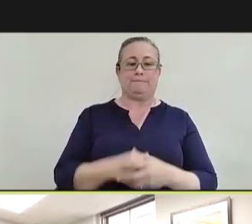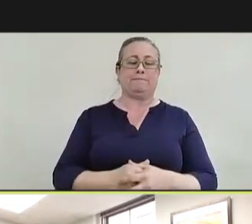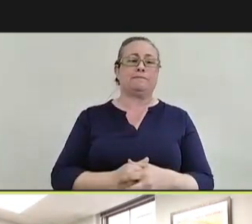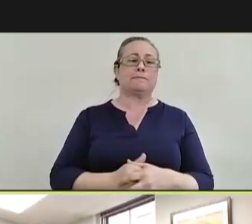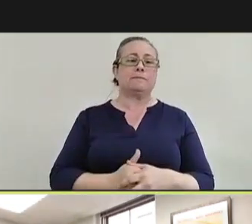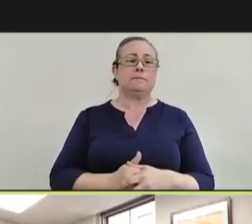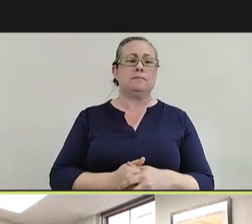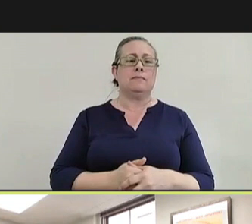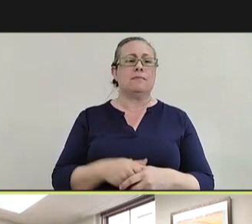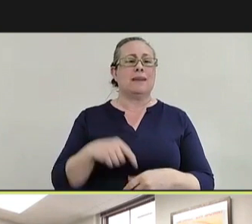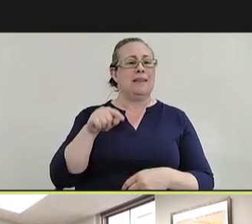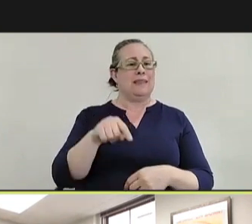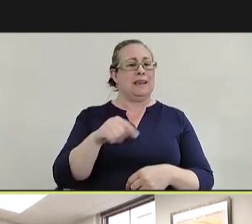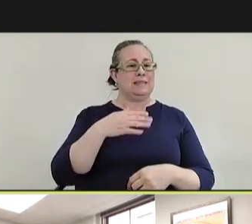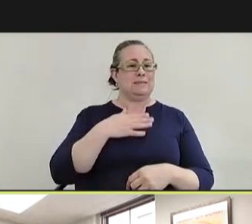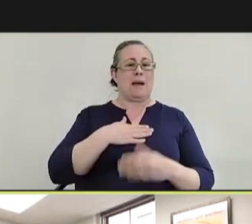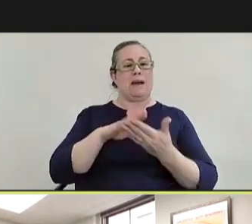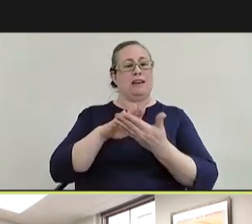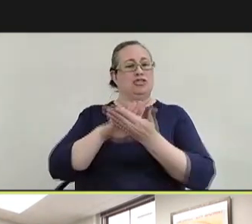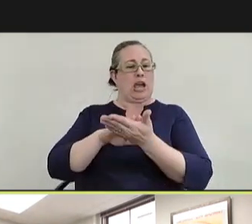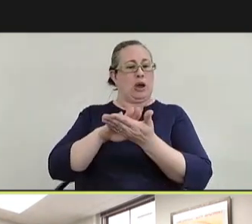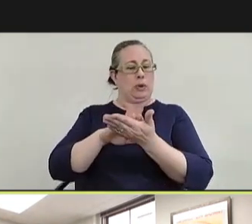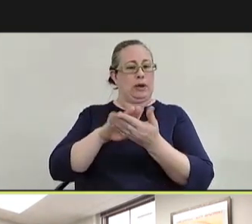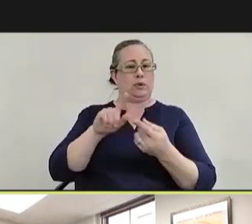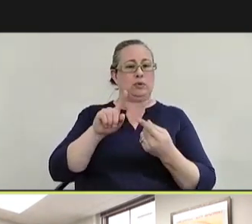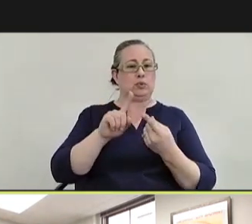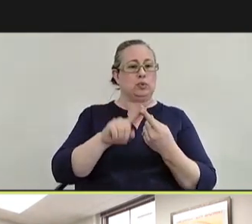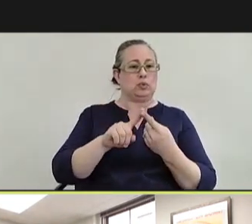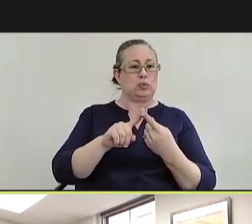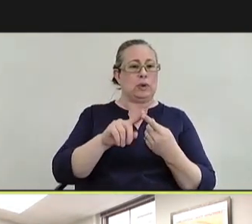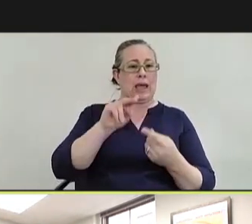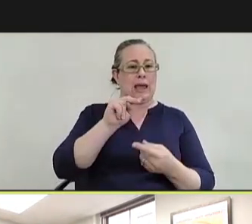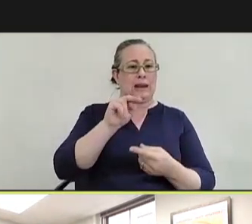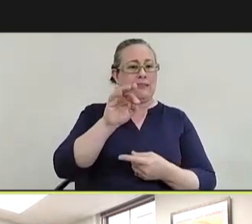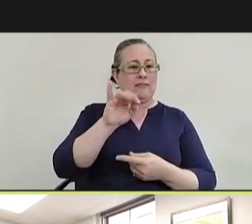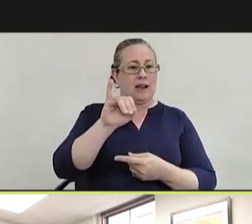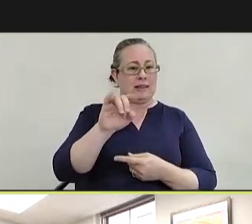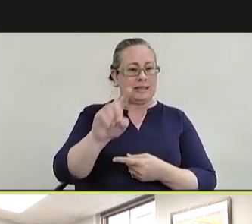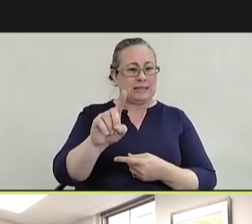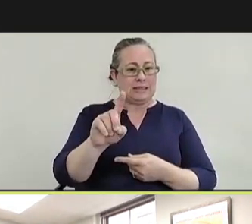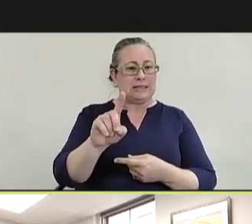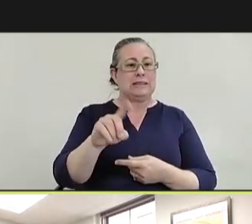This is my little shout out to NFID and it does come back to what some of the other speakers,